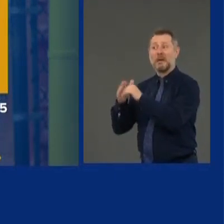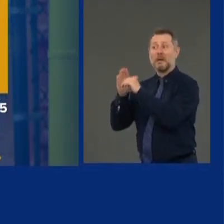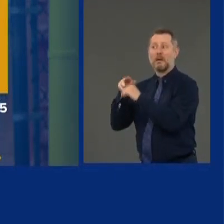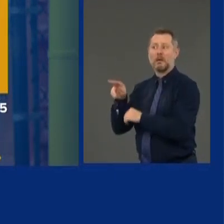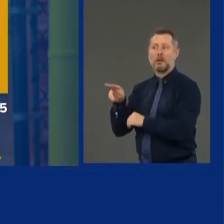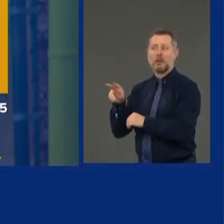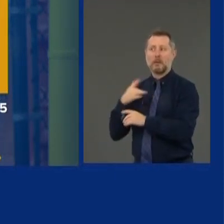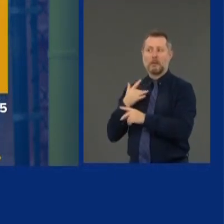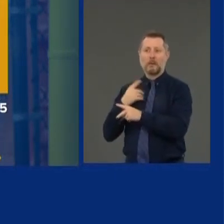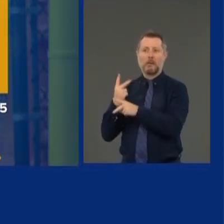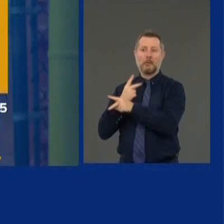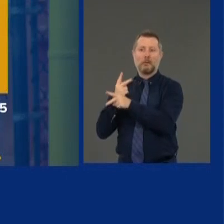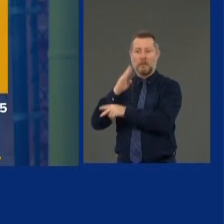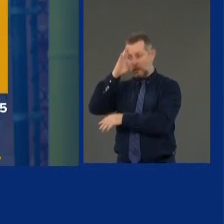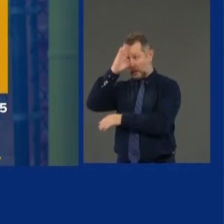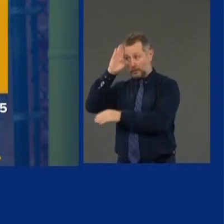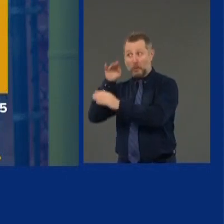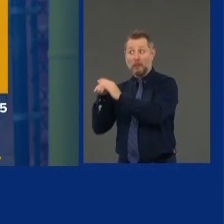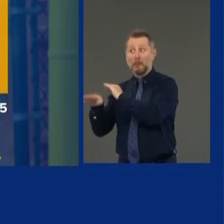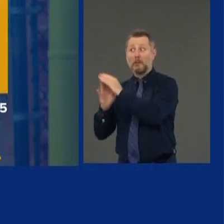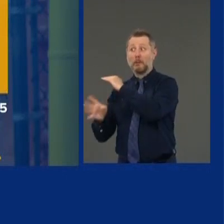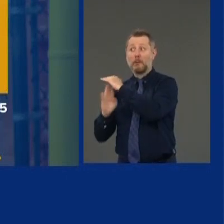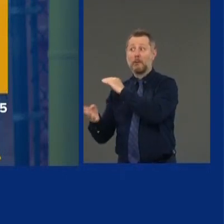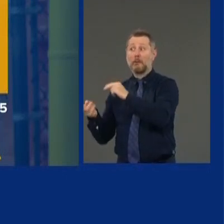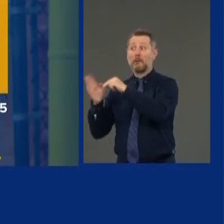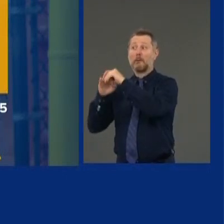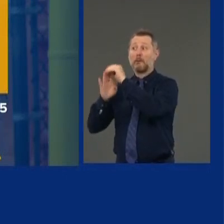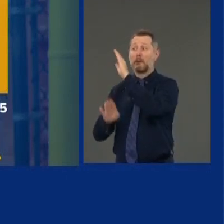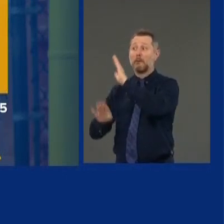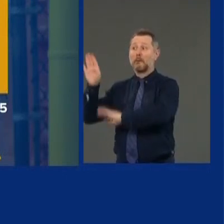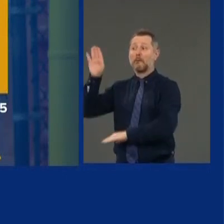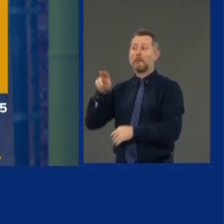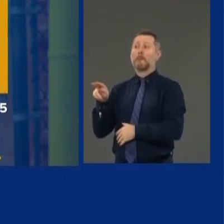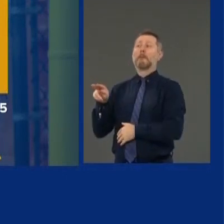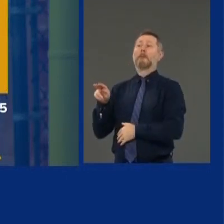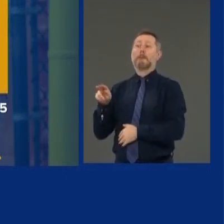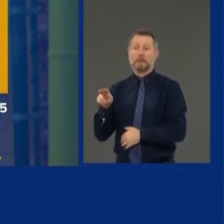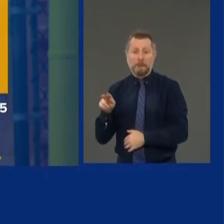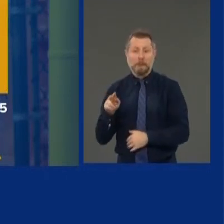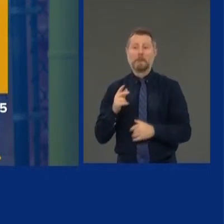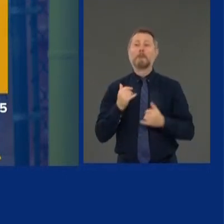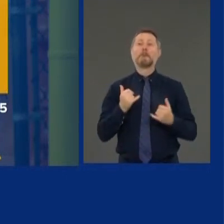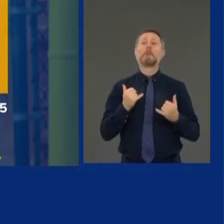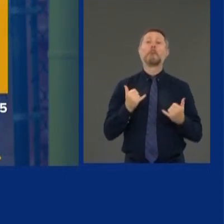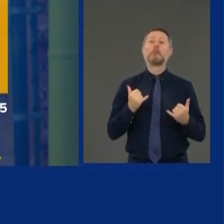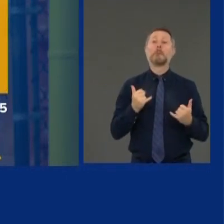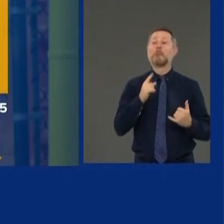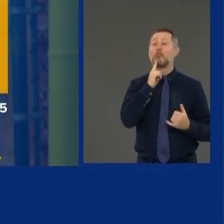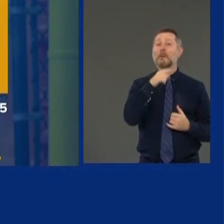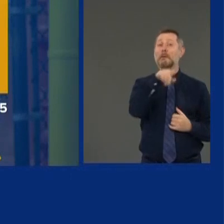WHY? BECAUSE THEY ARE SEEING THE VIRUS INCREASE AND THEY ARE